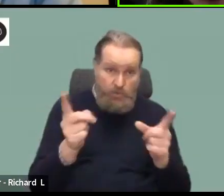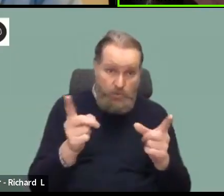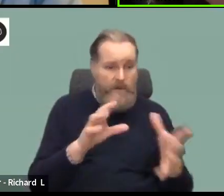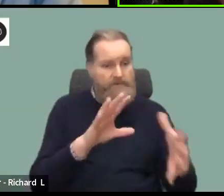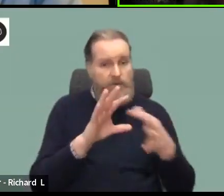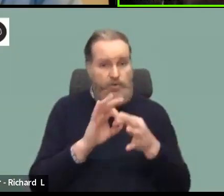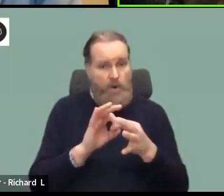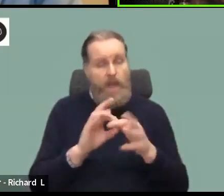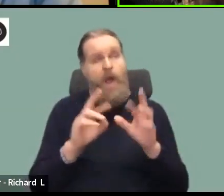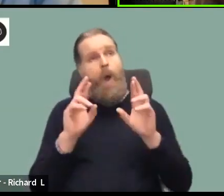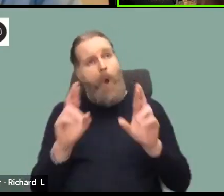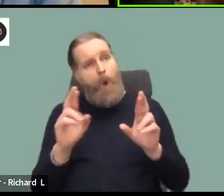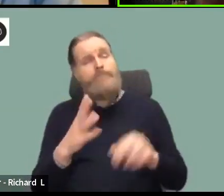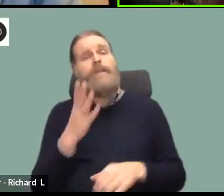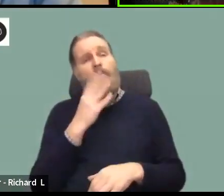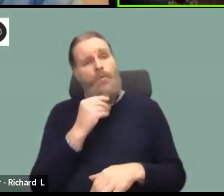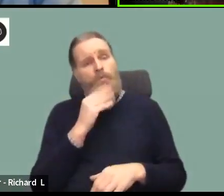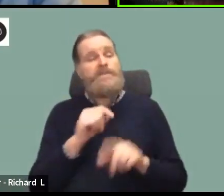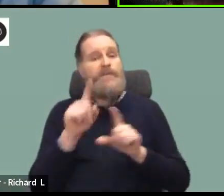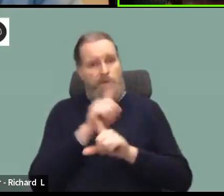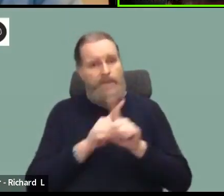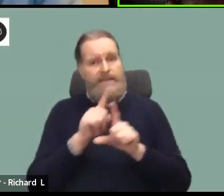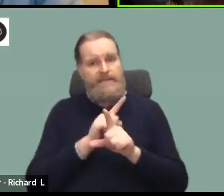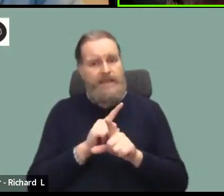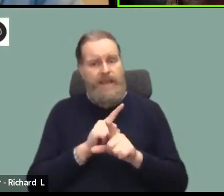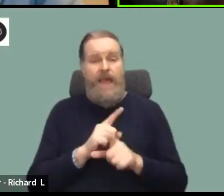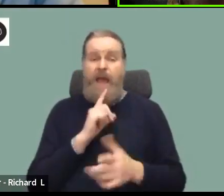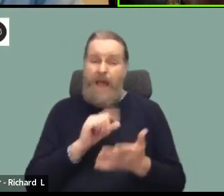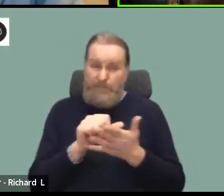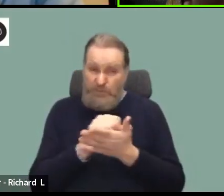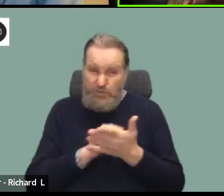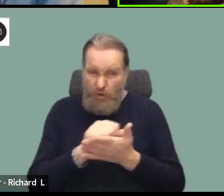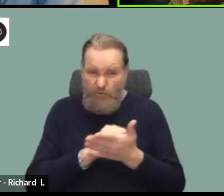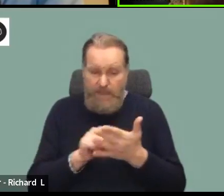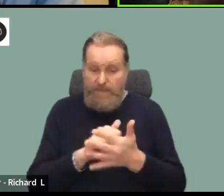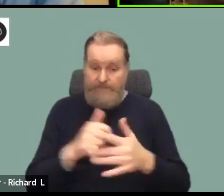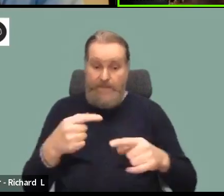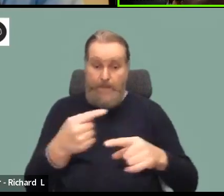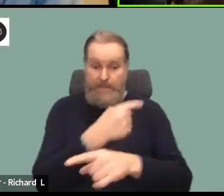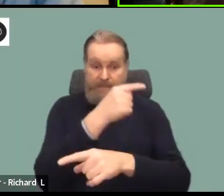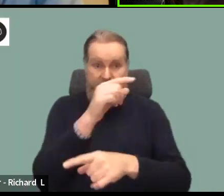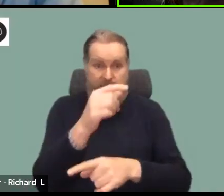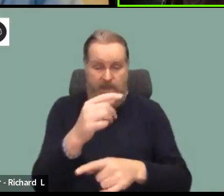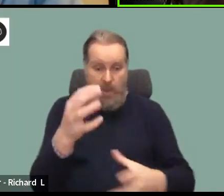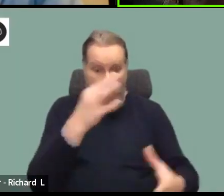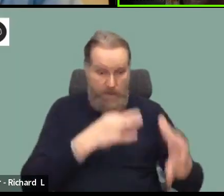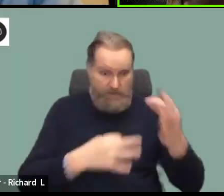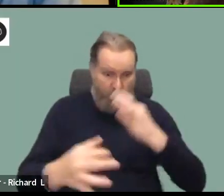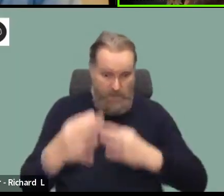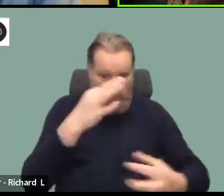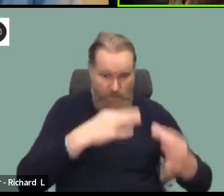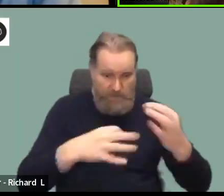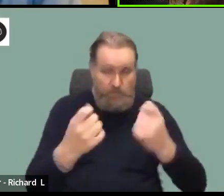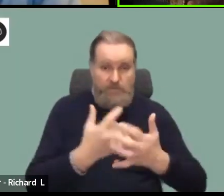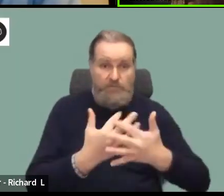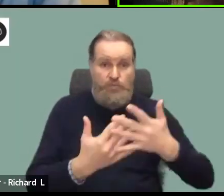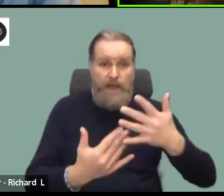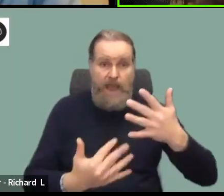who have joined. d the call tonight I hope you find it useful as find it useful. were just coming in in droves